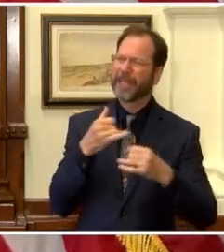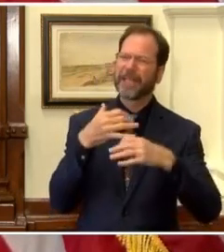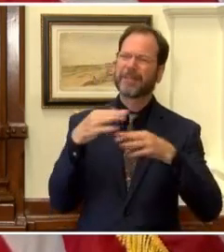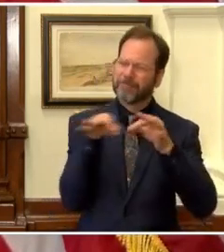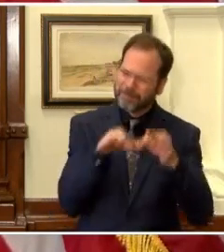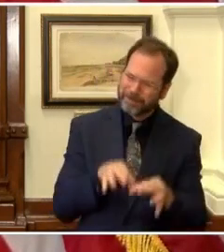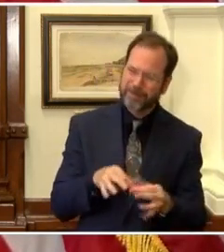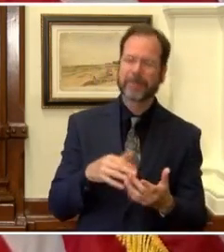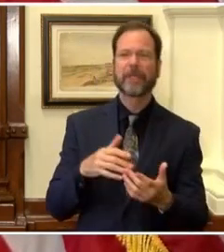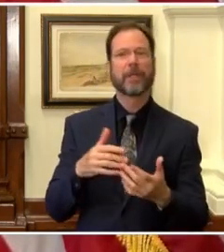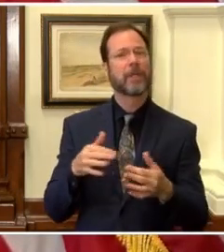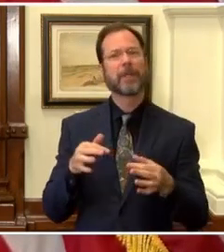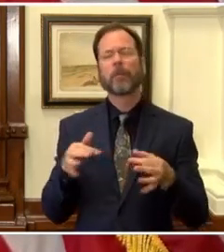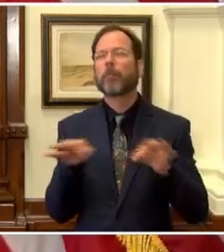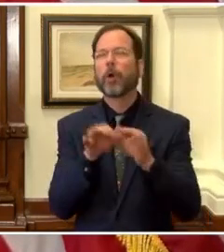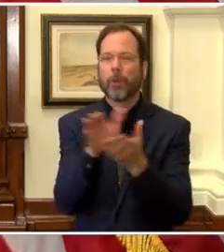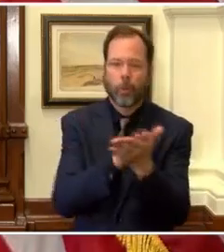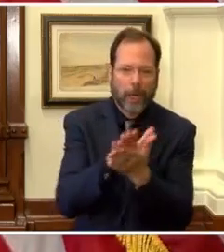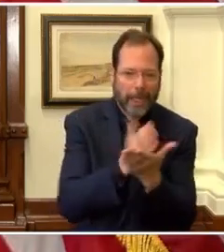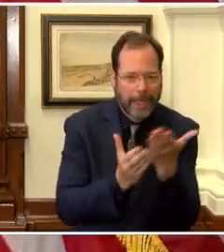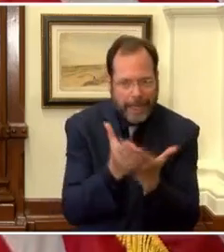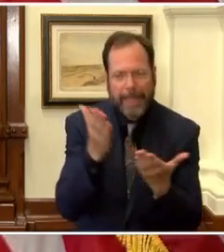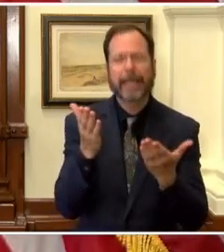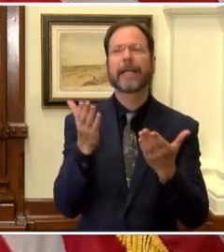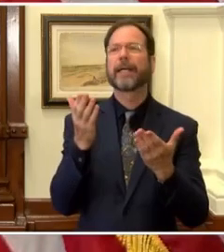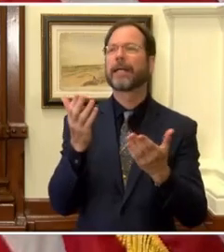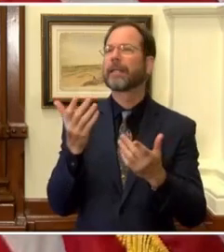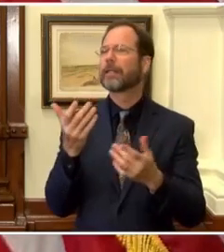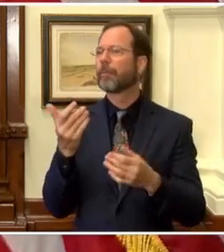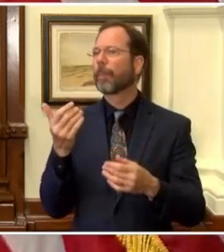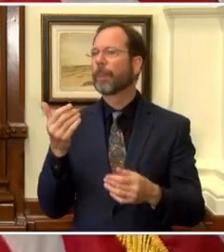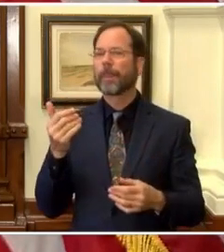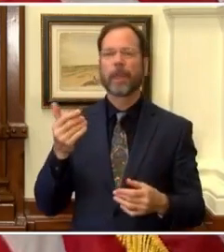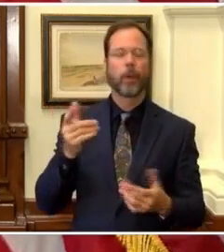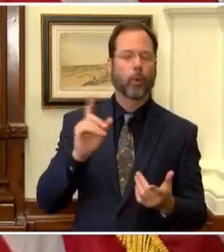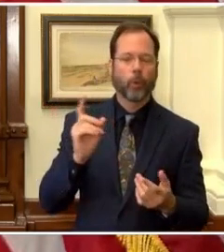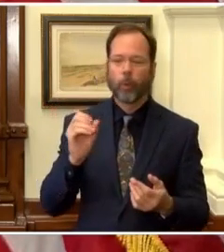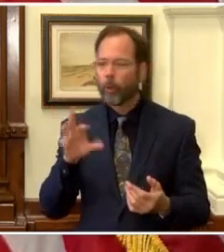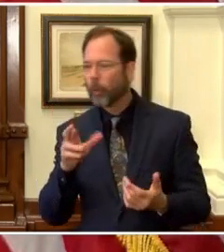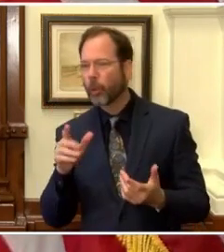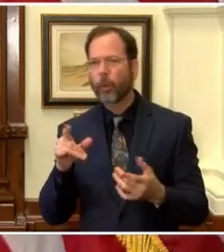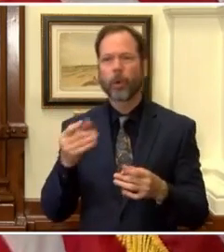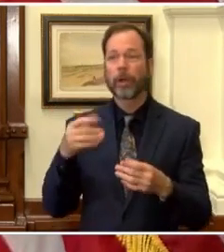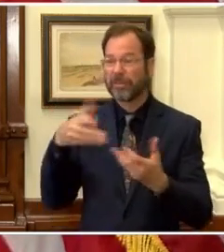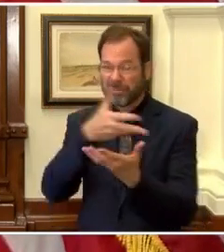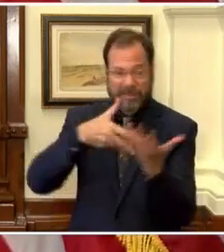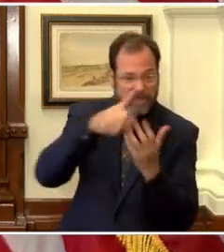HAVE LAID OUT BEFORE. THE GOVERNOR GAVE A GREAT SUMMARY OF THEM.